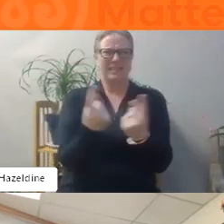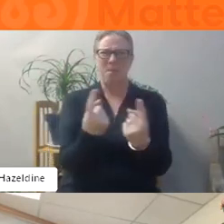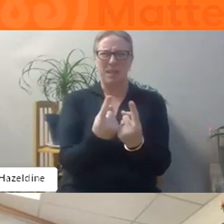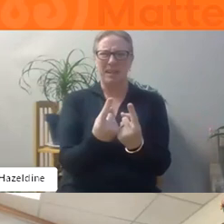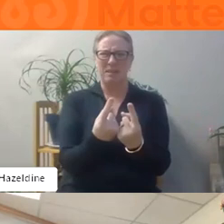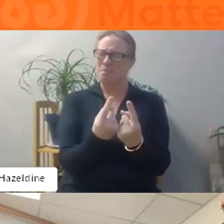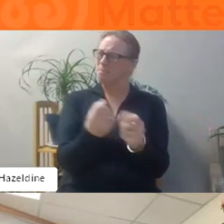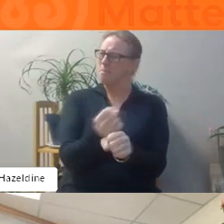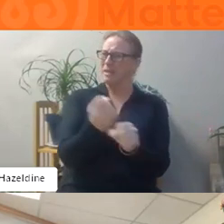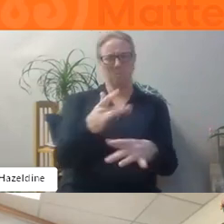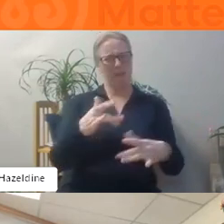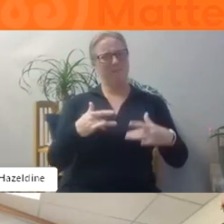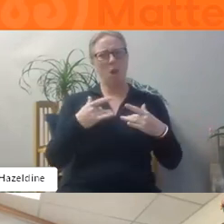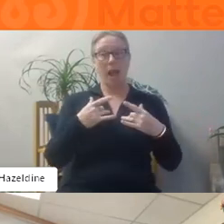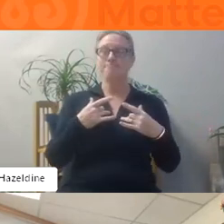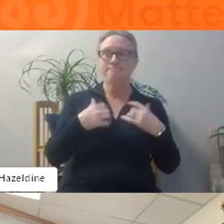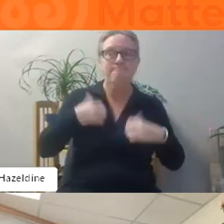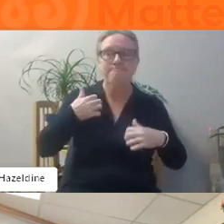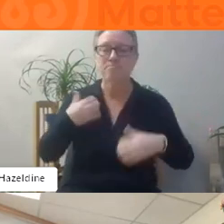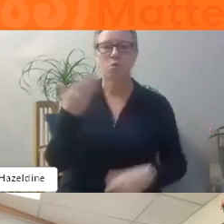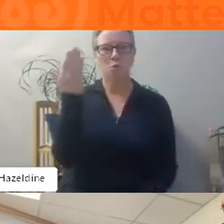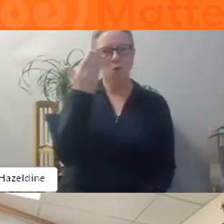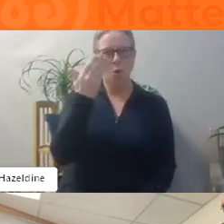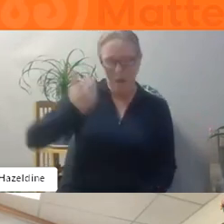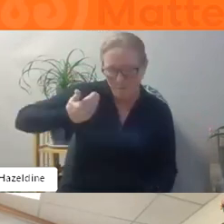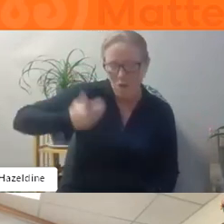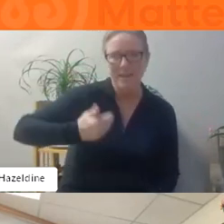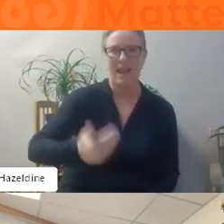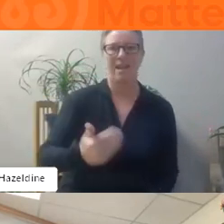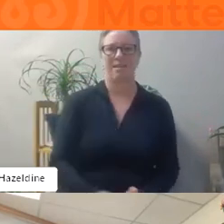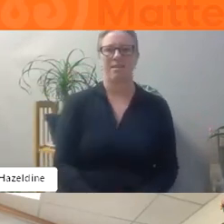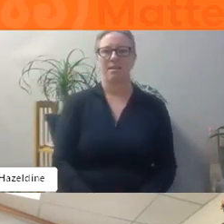like coming to school every day." I think that these views of mokopuna